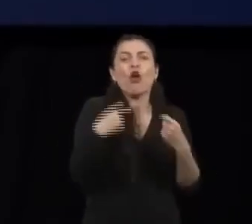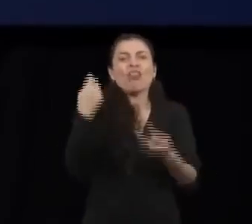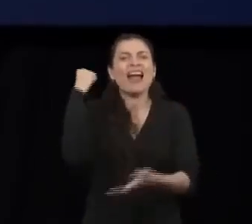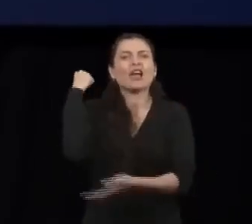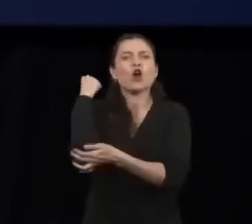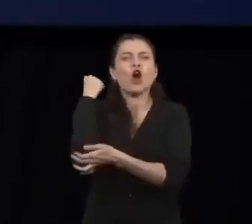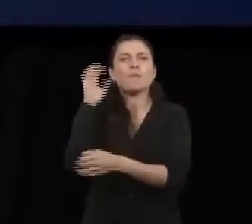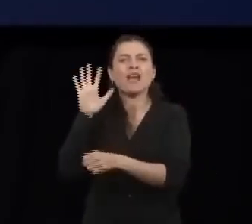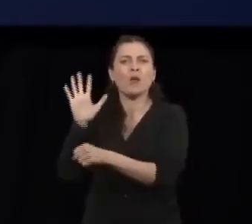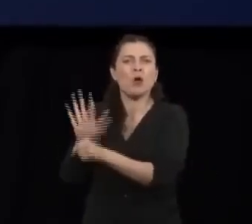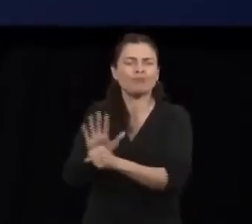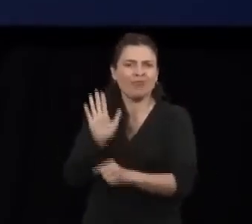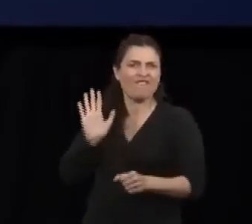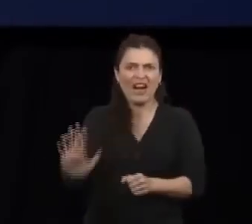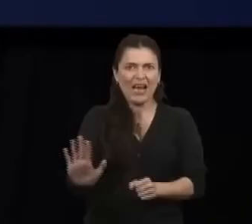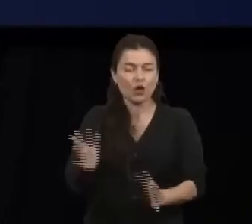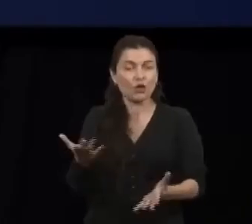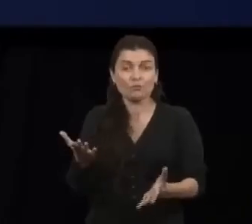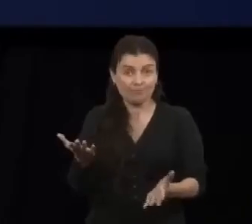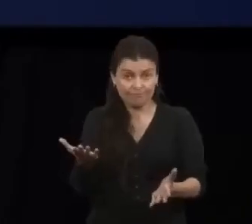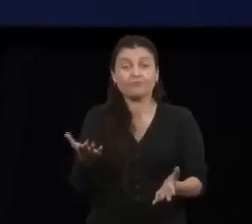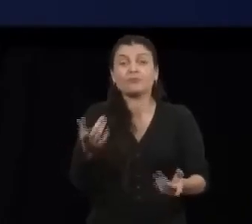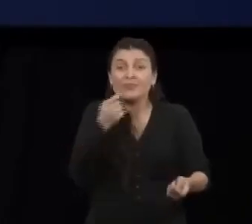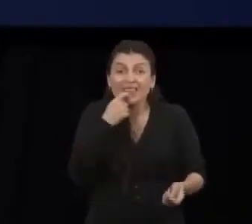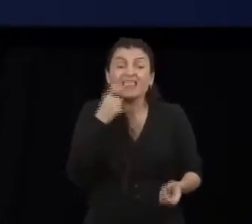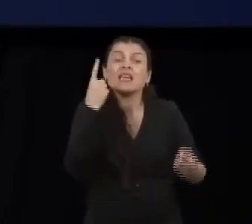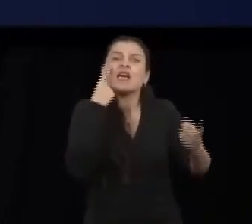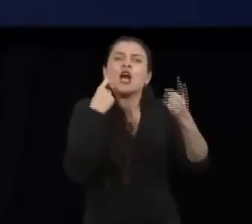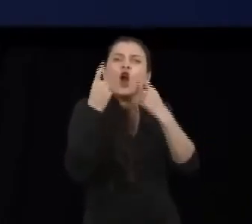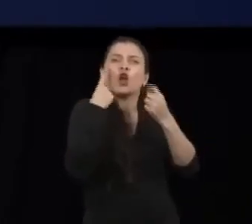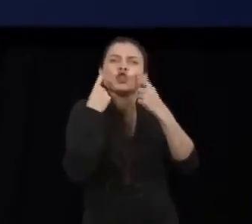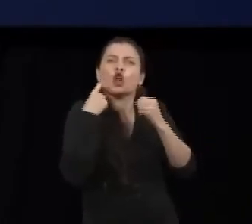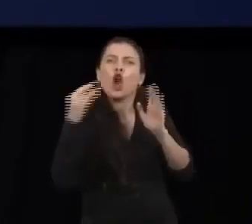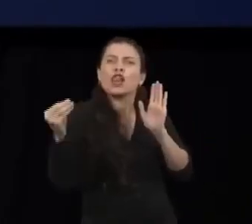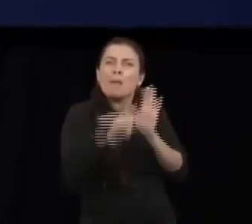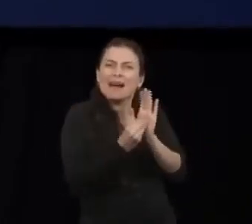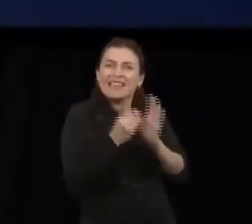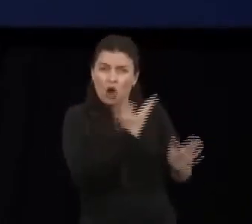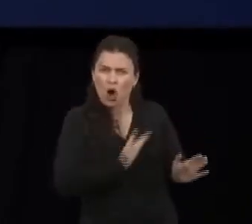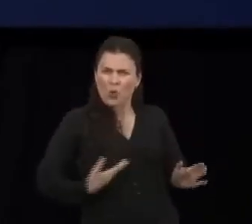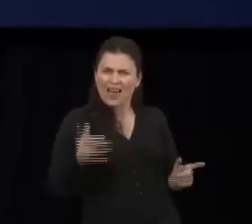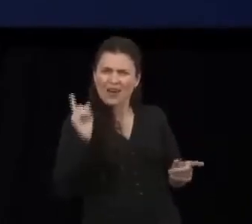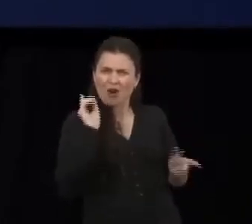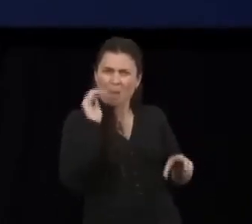Consequently, when they make price controls, they generate surplus of money.